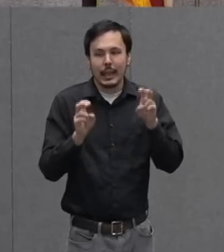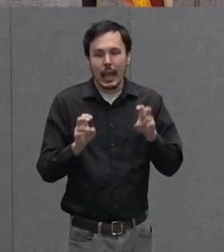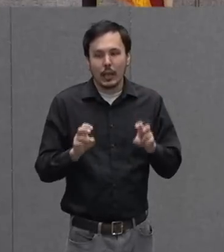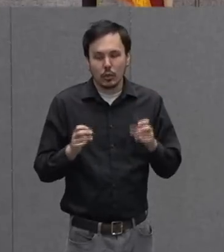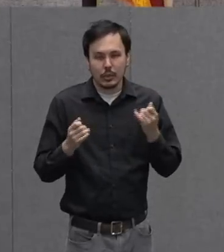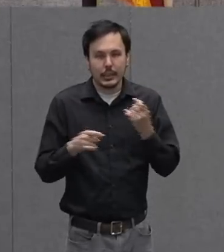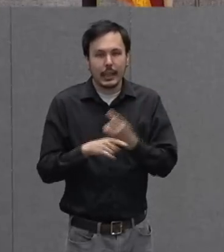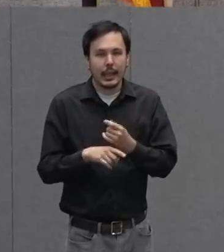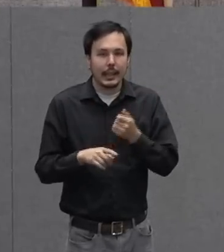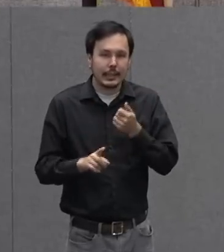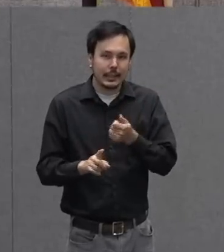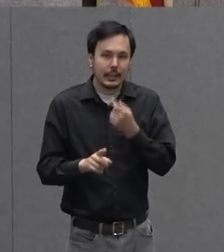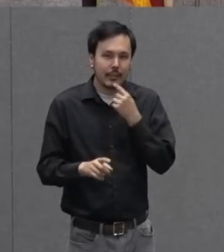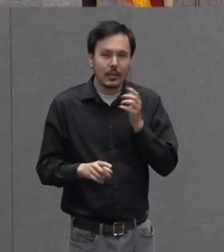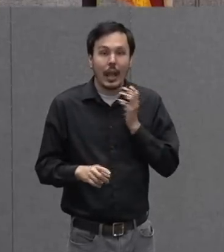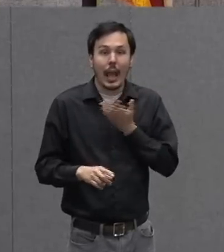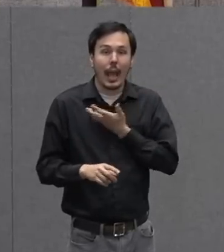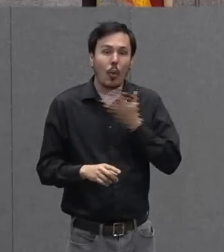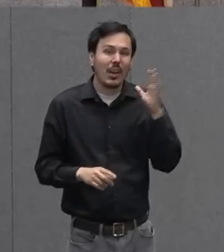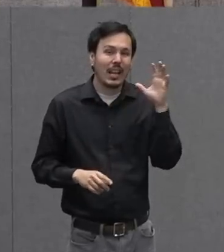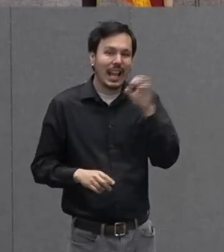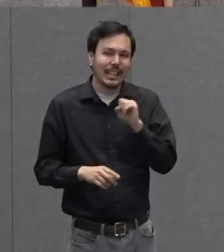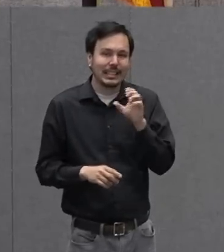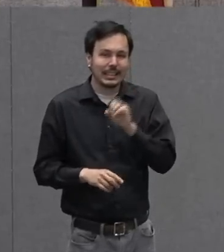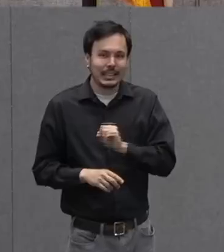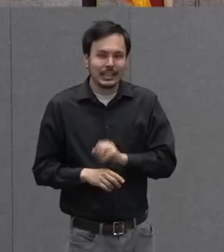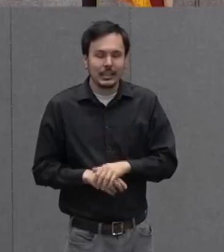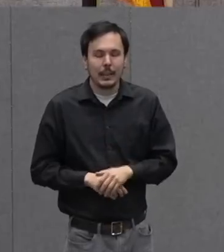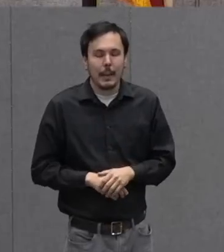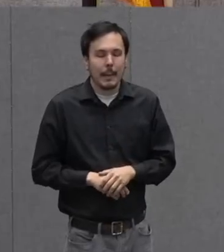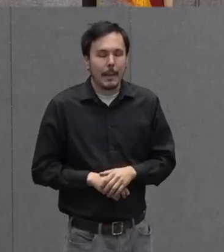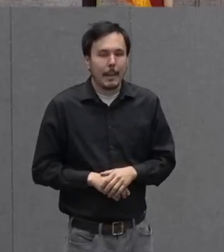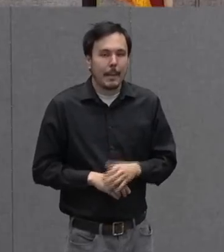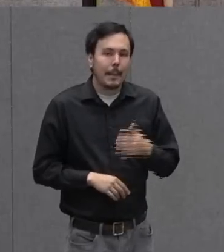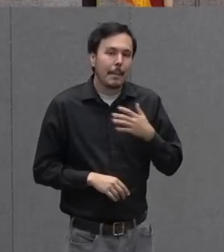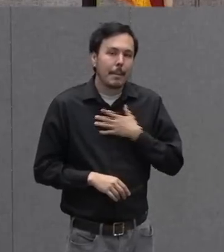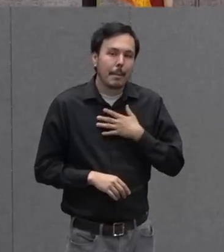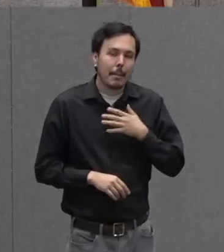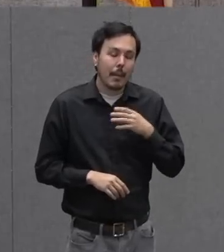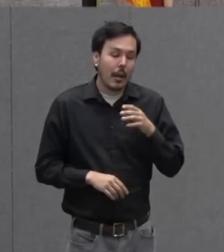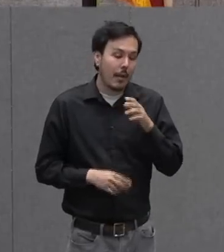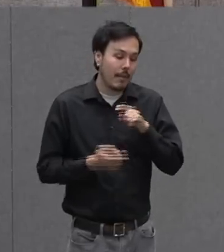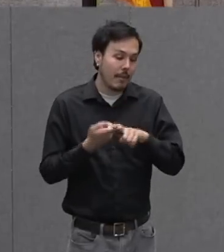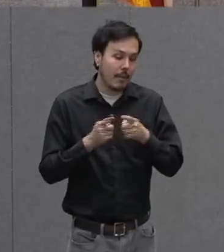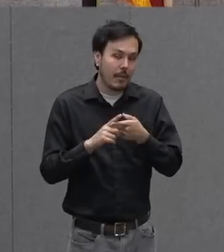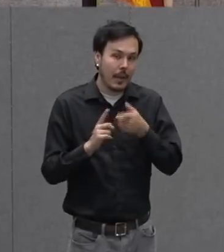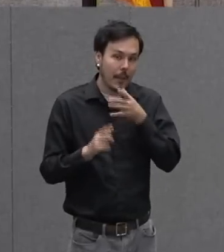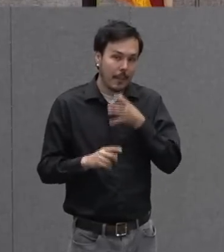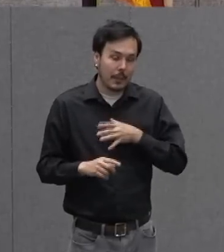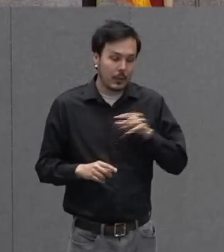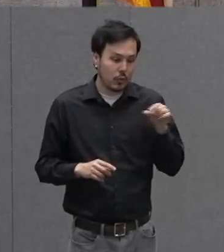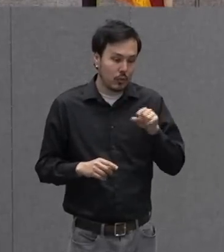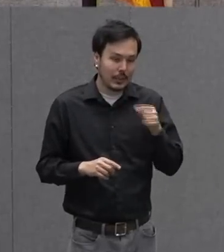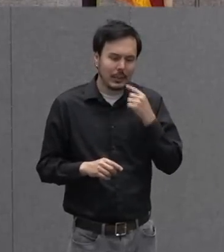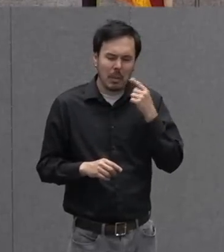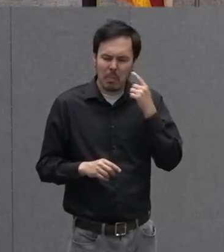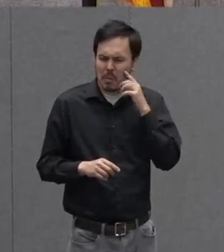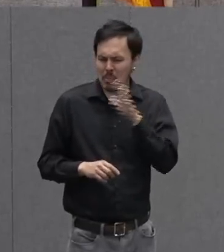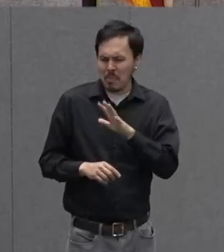and it says "our guesses." And my friend Mrs. Q said she thinks that there are 18 animals in there.